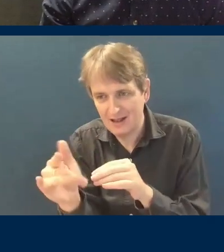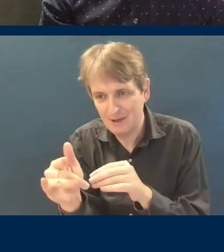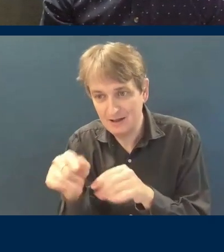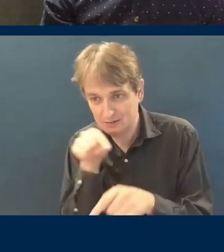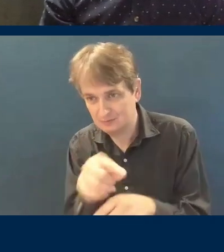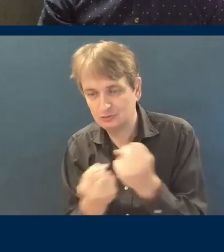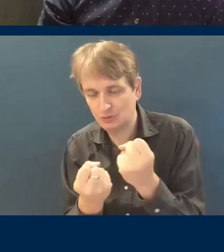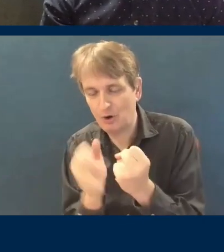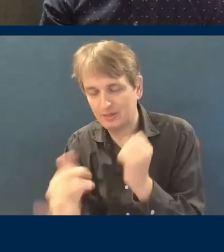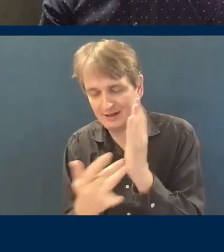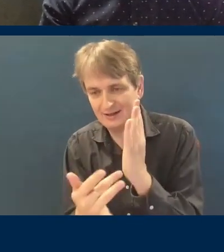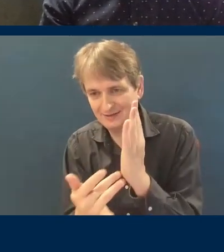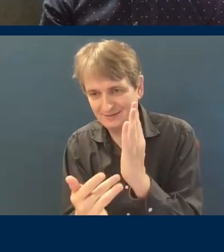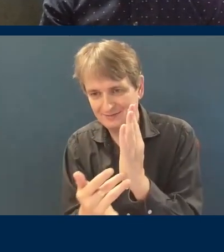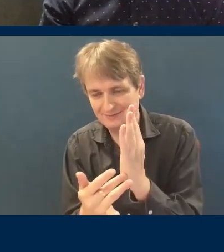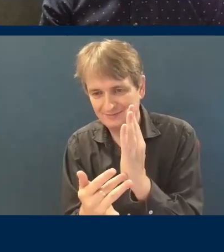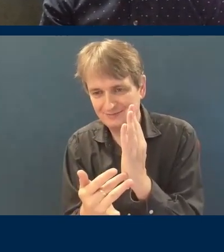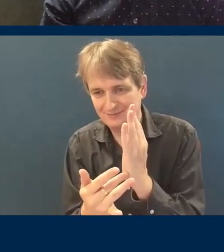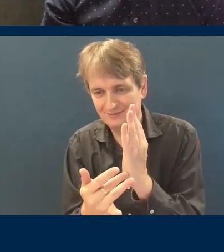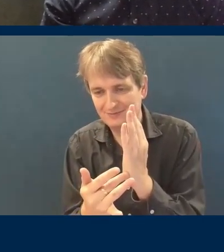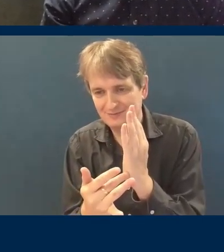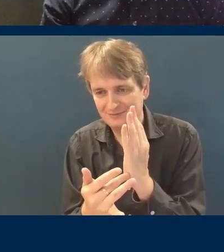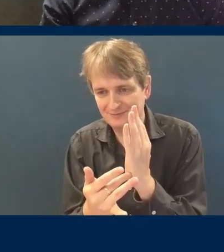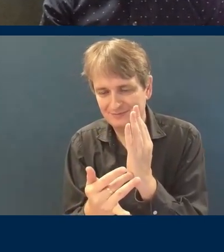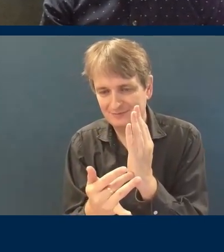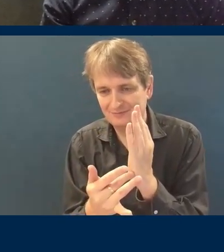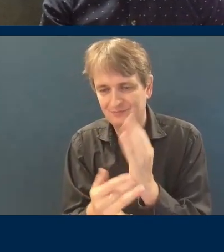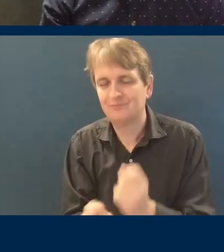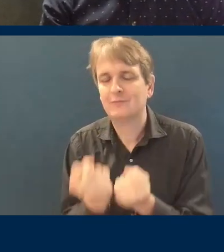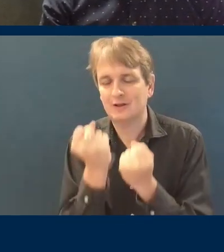There are new hearing aids available that support that type of Bluetooth technology.